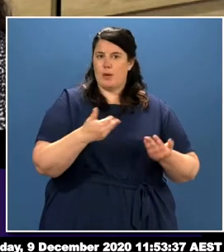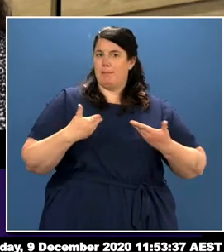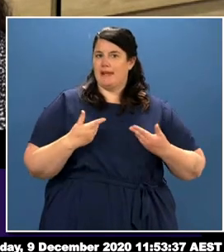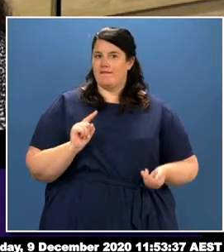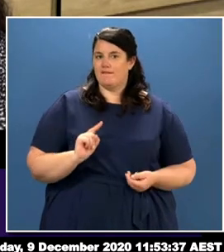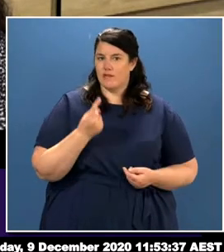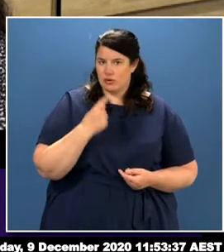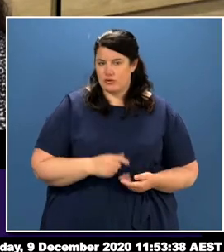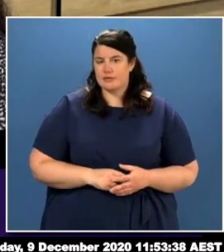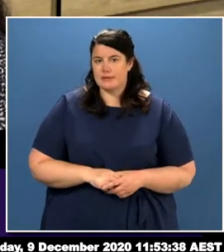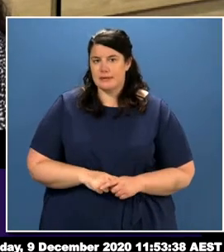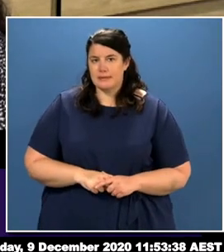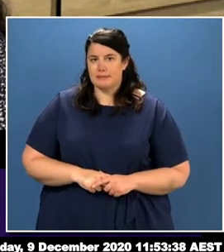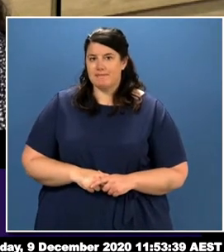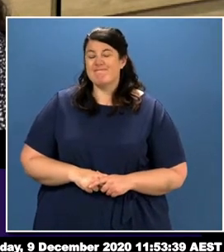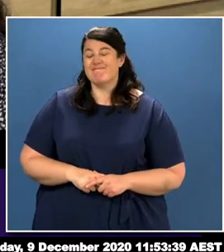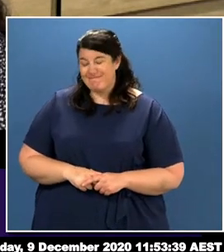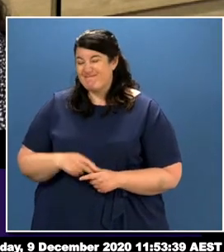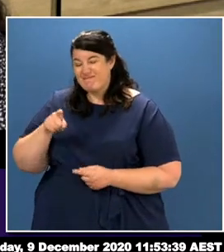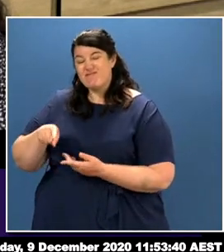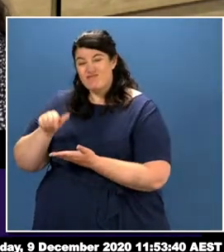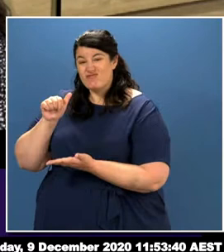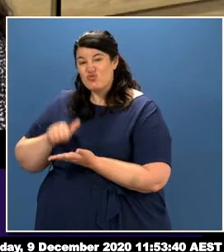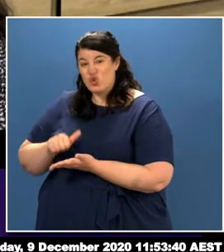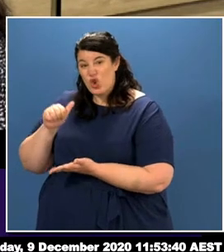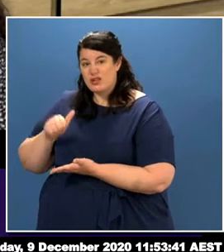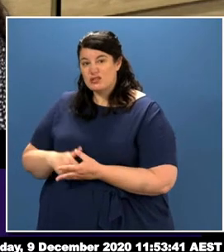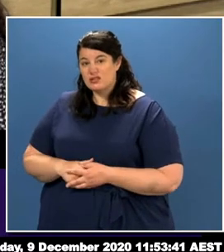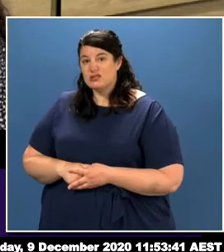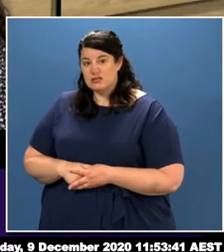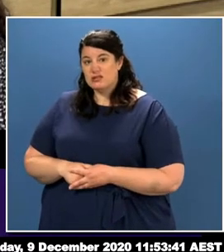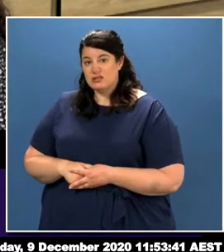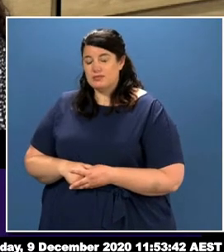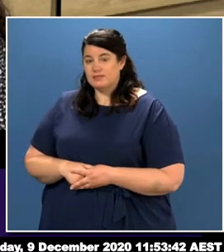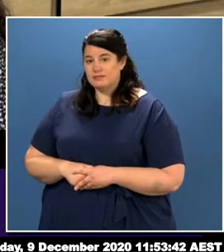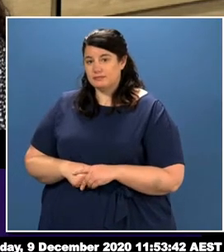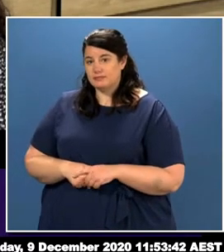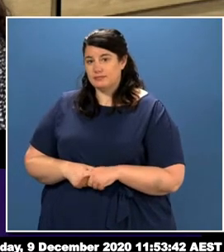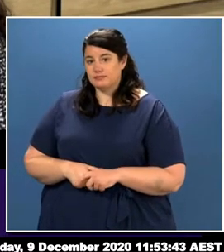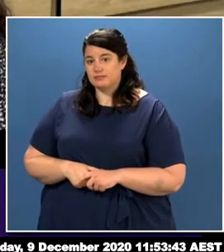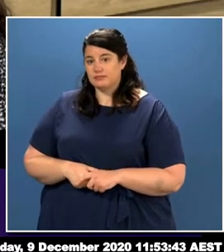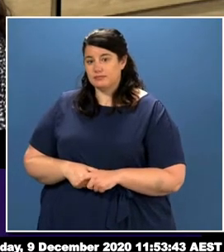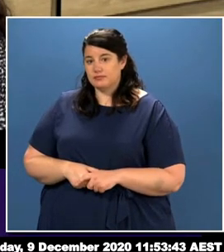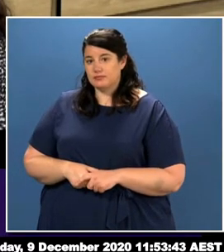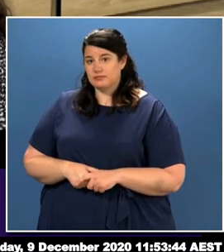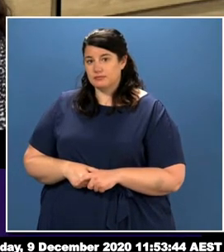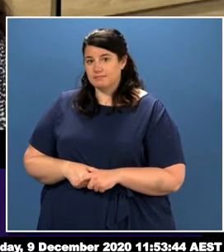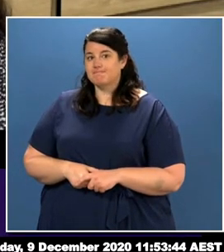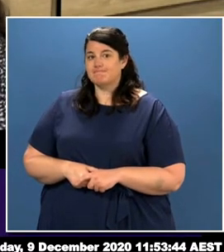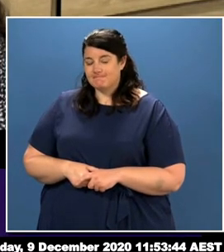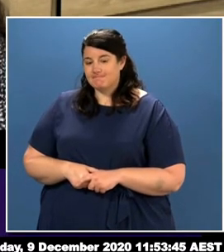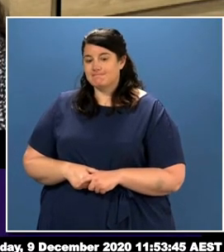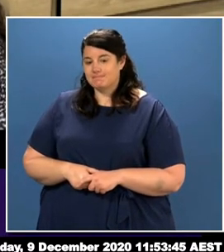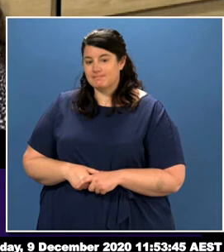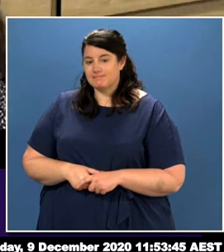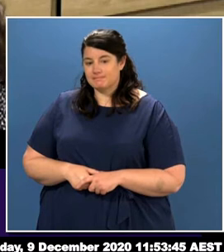That statement has to be received in the context it was, yes, the idea